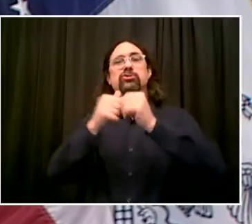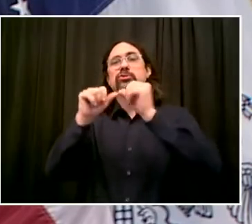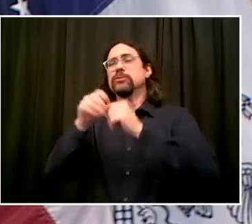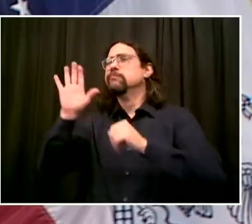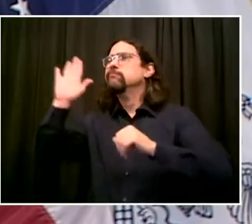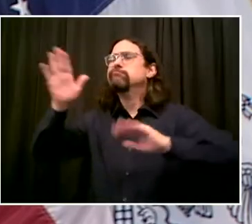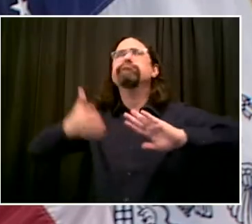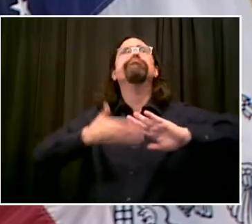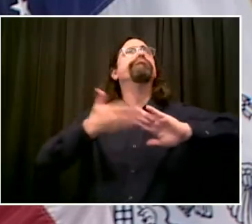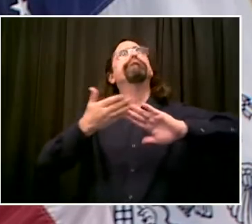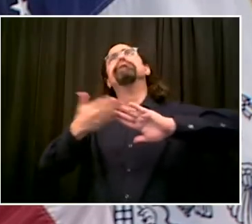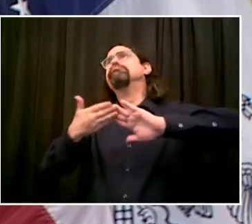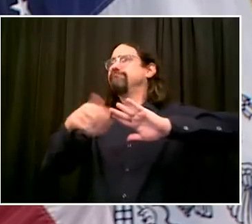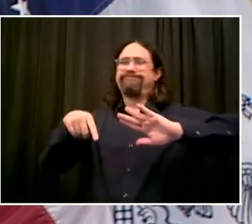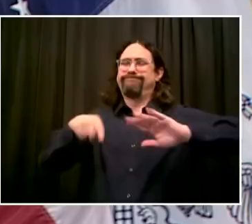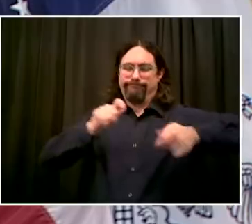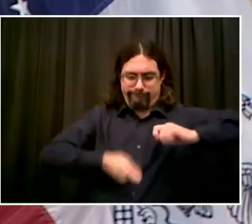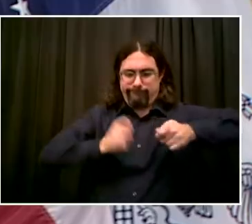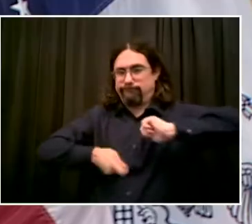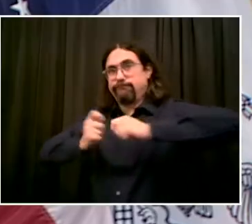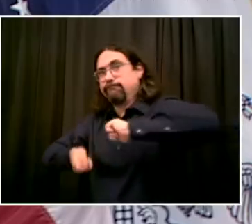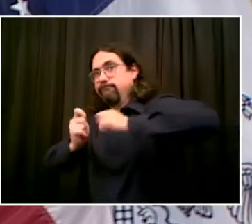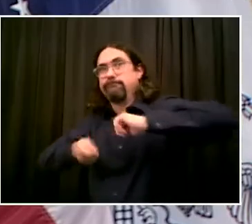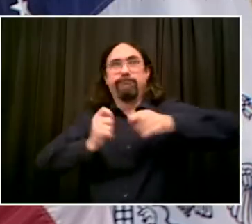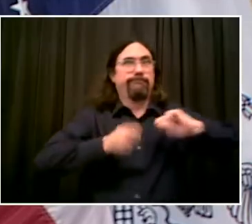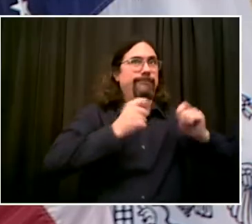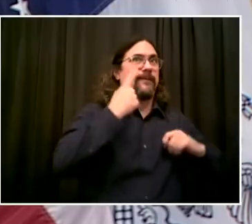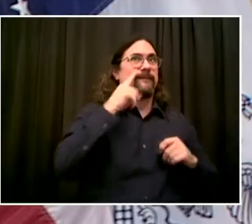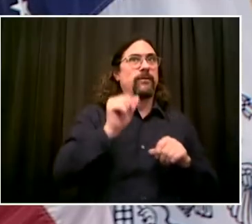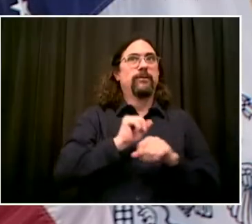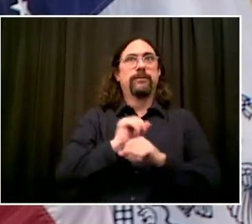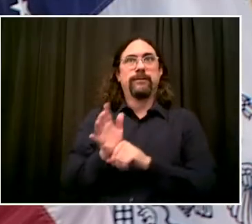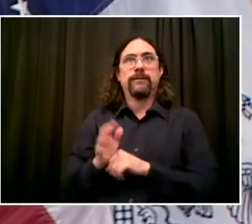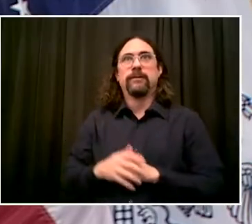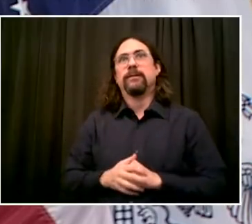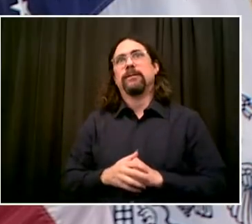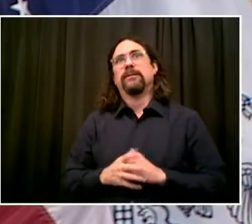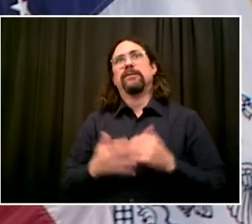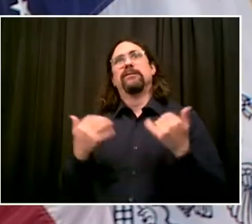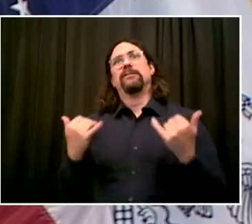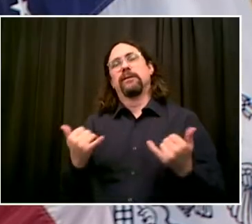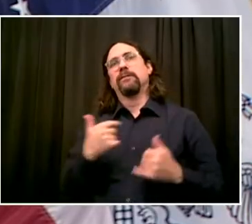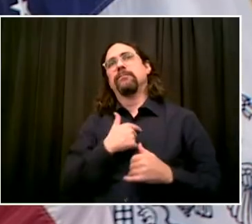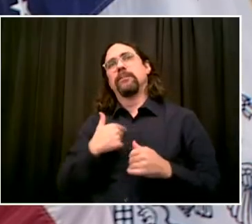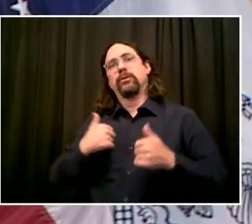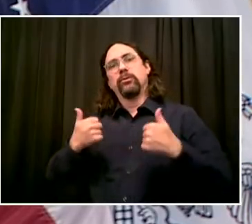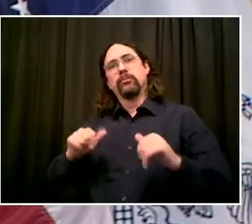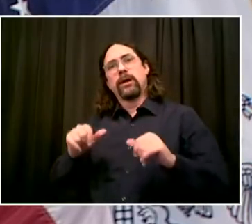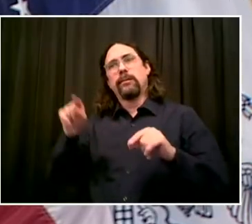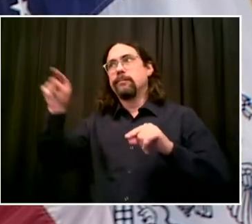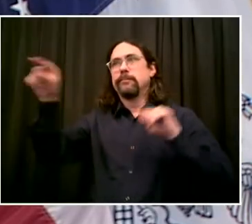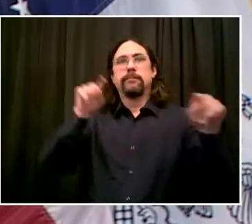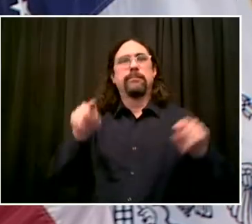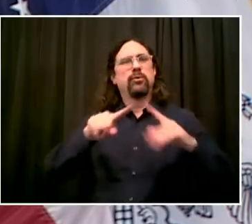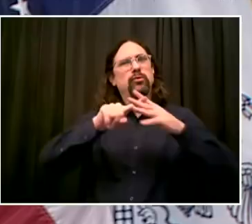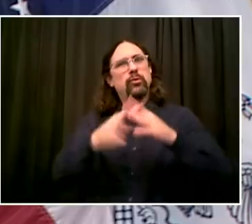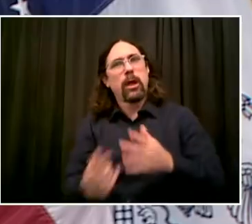AN ANSWER LATER TODAY. LOOK, OBVIOUSLY A LOT OF AGENCIES HAD TO CHANGE WHAT THEY WERE DOGIN, ETHY D HATREO STCRIT WHAT THEY WERE DOING BECAUSE OF THE CORONAVIRUS, TRYING TO BRING BCKA HIS